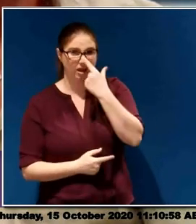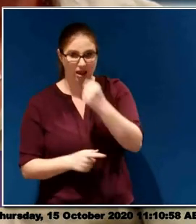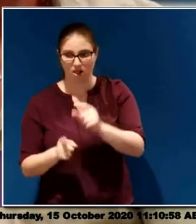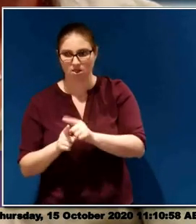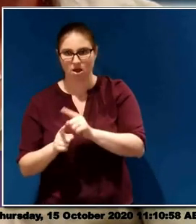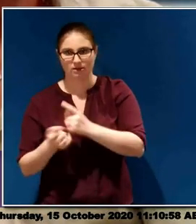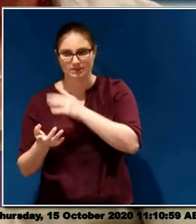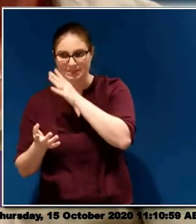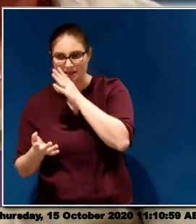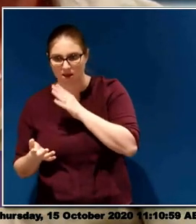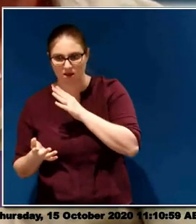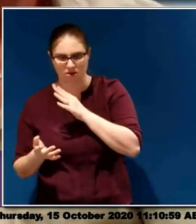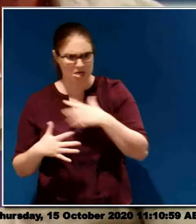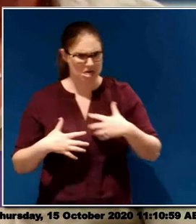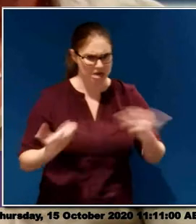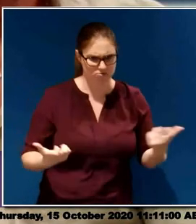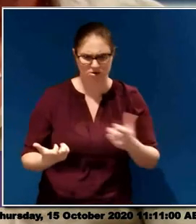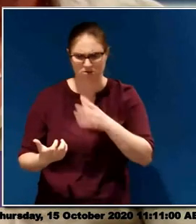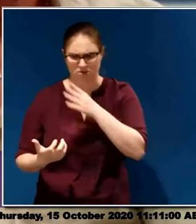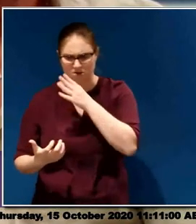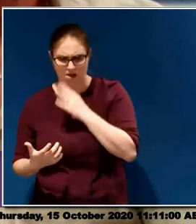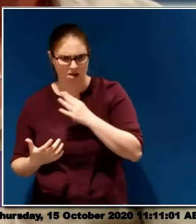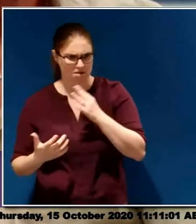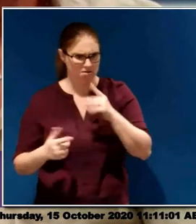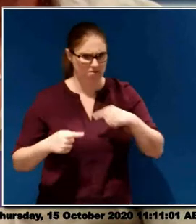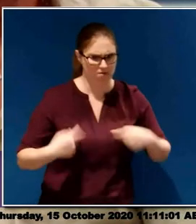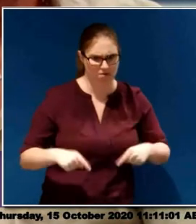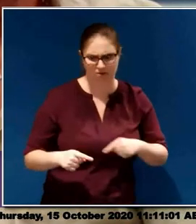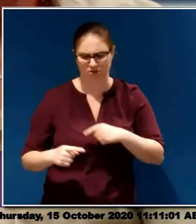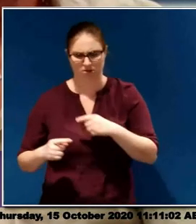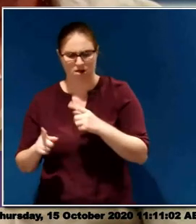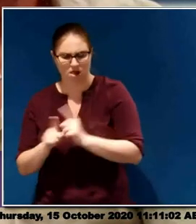and that's how it was. I just blew up. Then what happened?